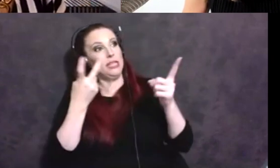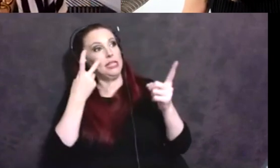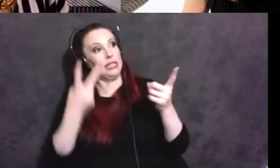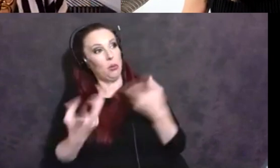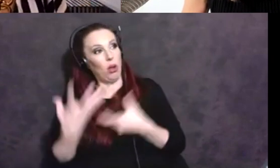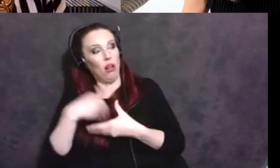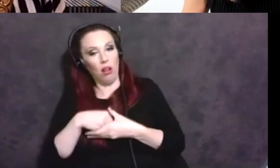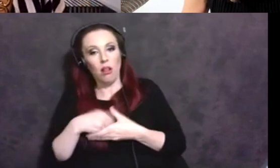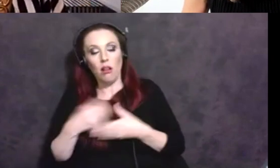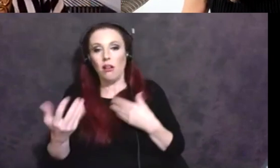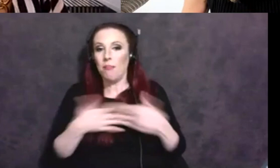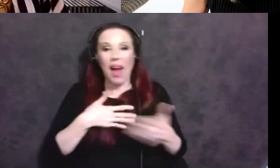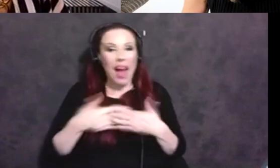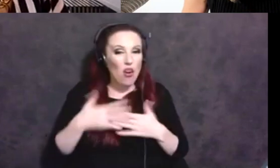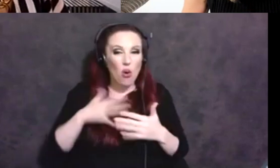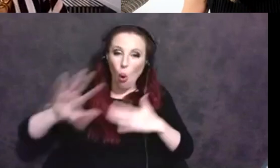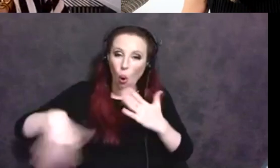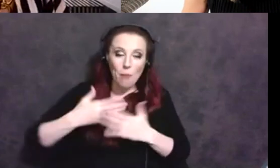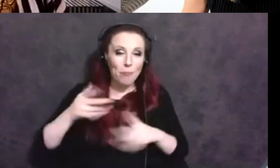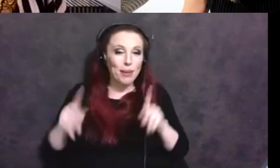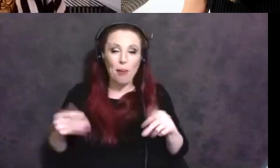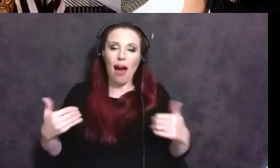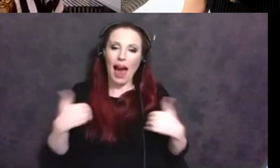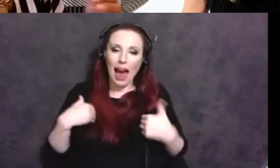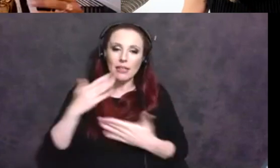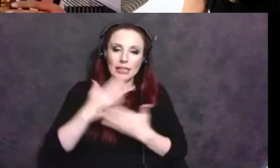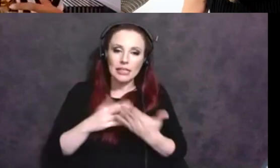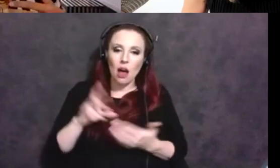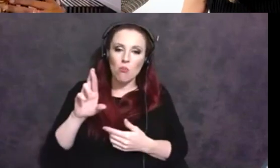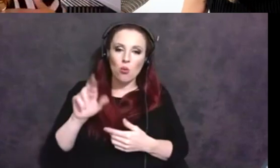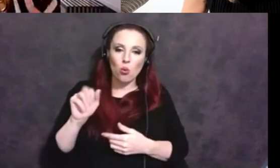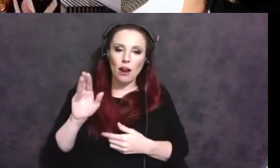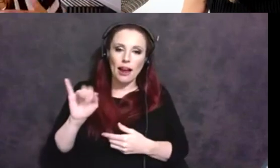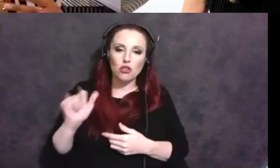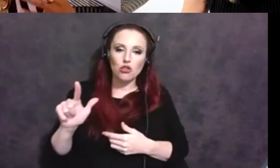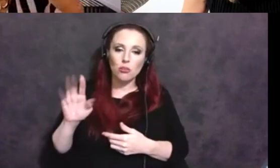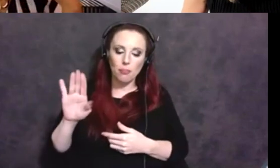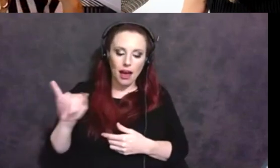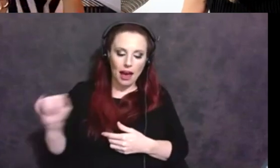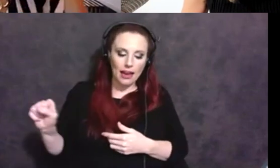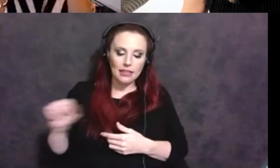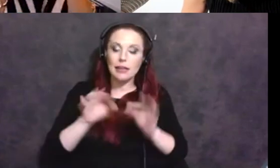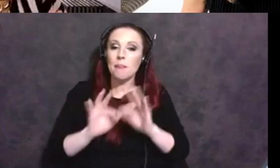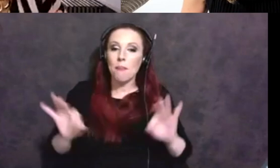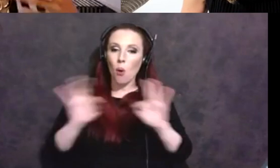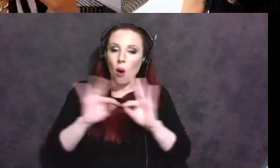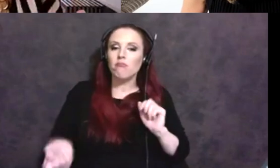is how white supremacy permeate society and we internalize the bias even as people of